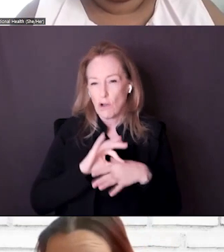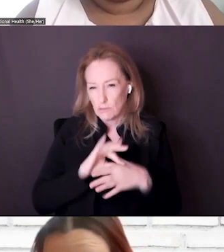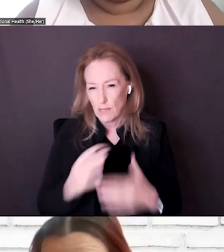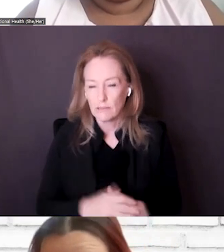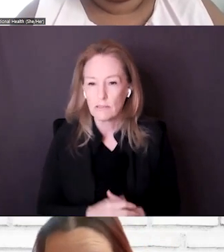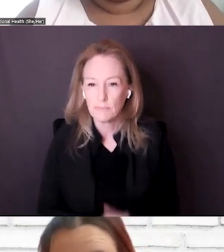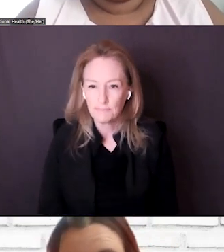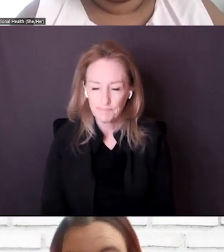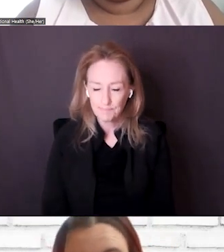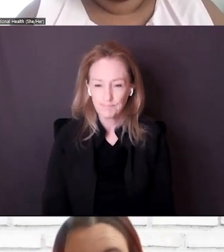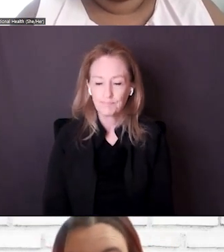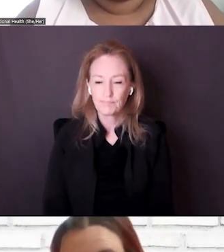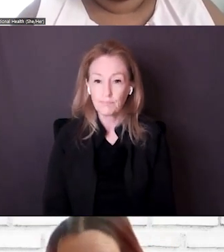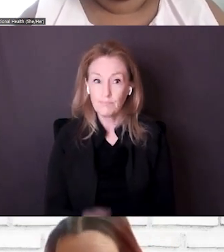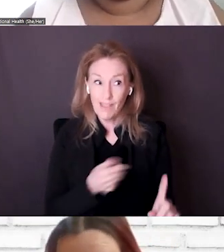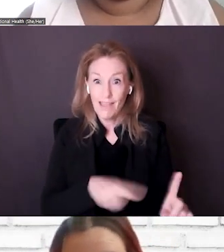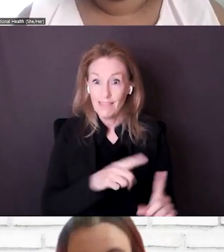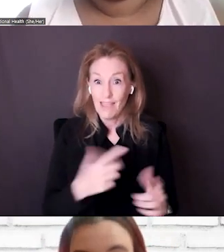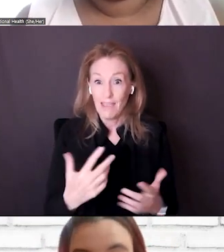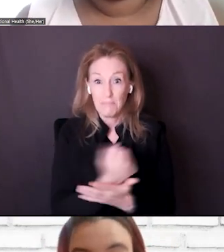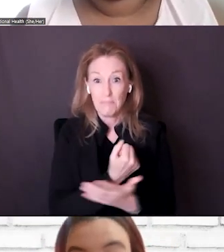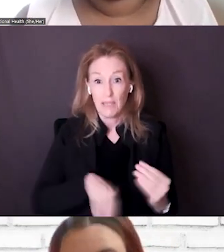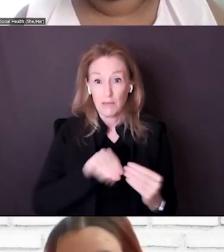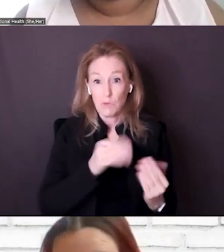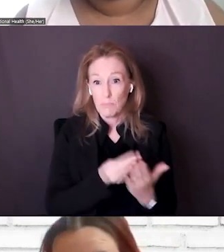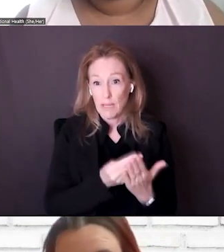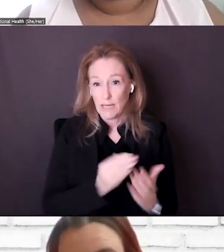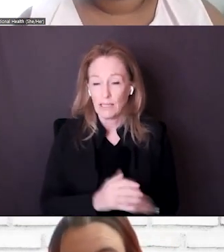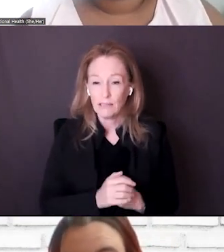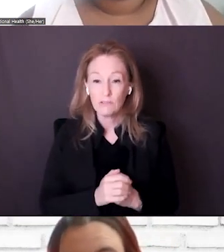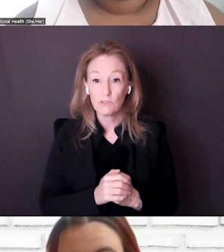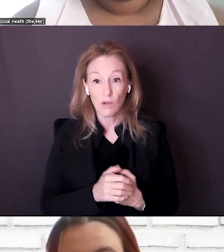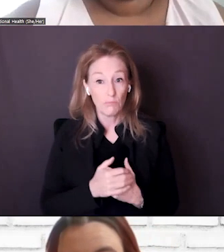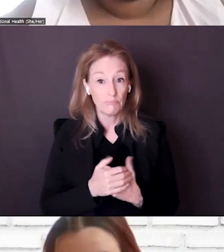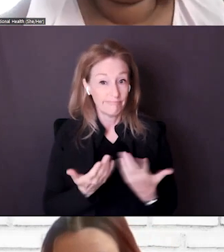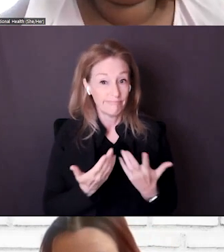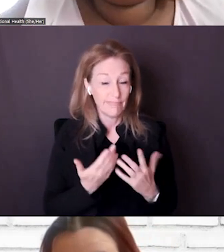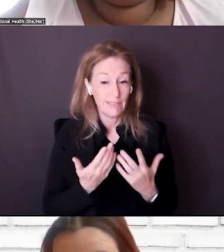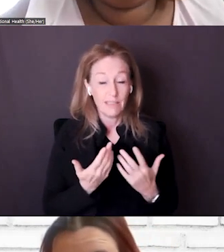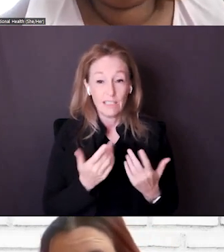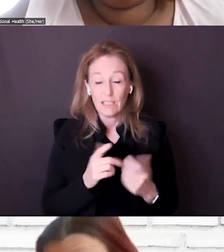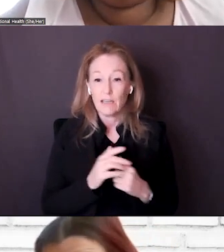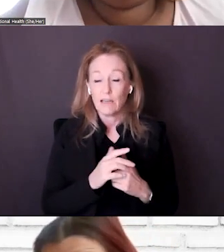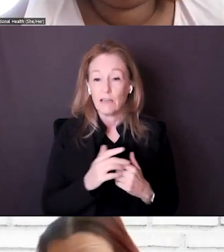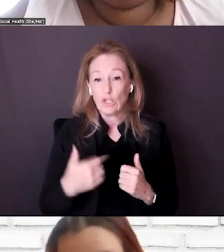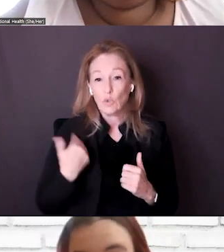MORE MONEY. ESSENTIALLY, TURNING THEIR VULNERABILITY AND ADDICTION INTO CAPITAL FOR THEM.